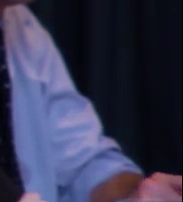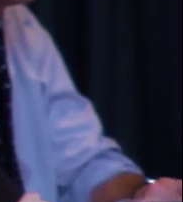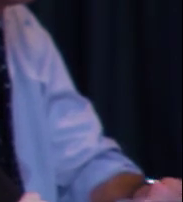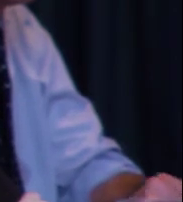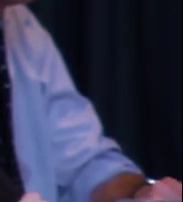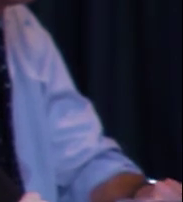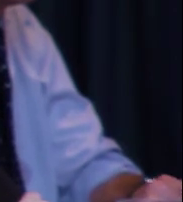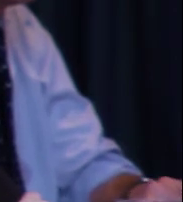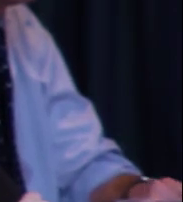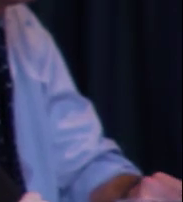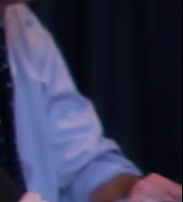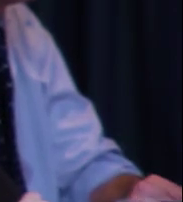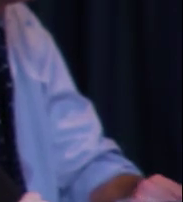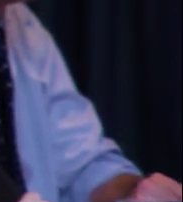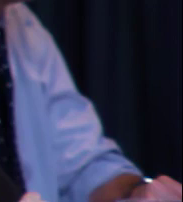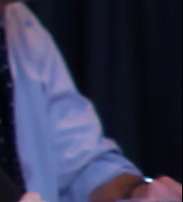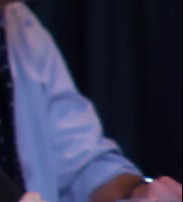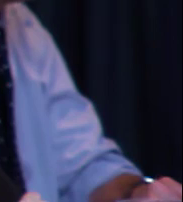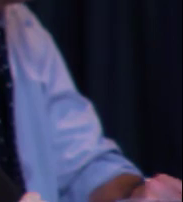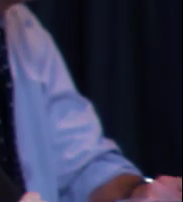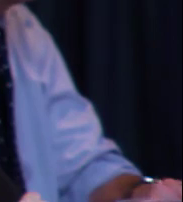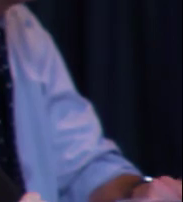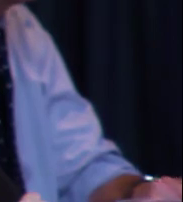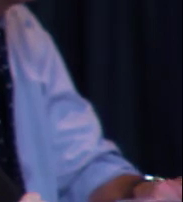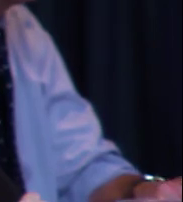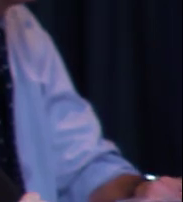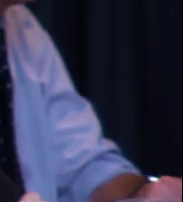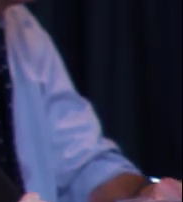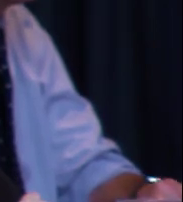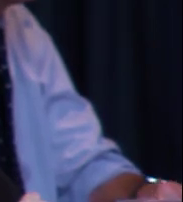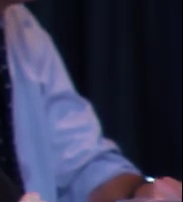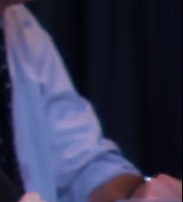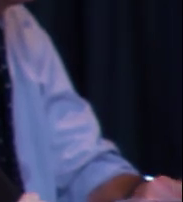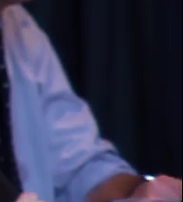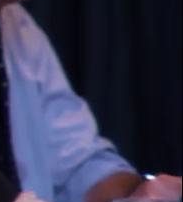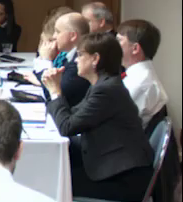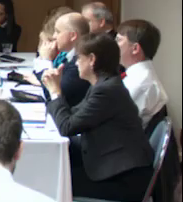are receiving the message and how we are building it with them.